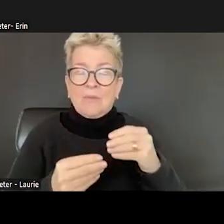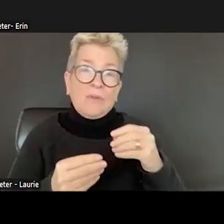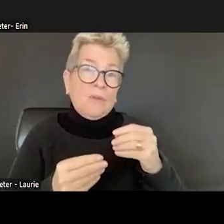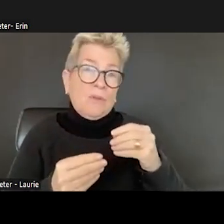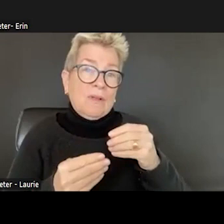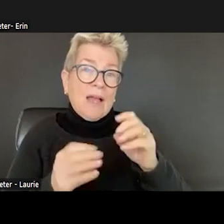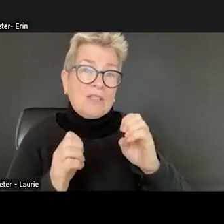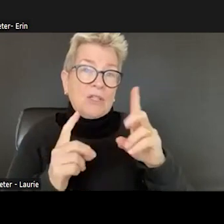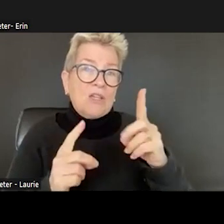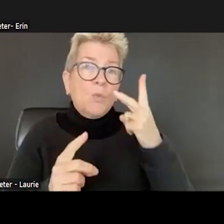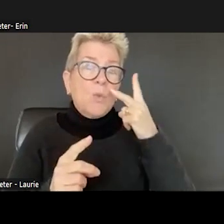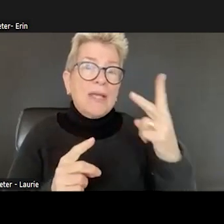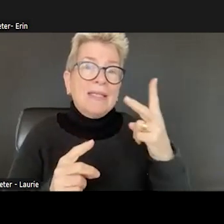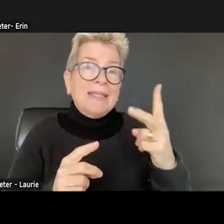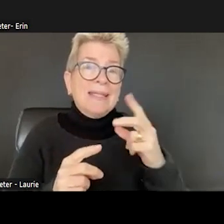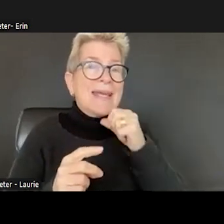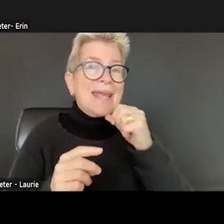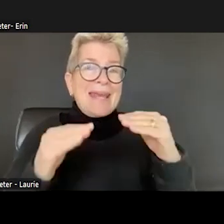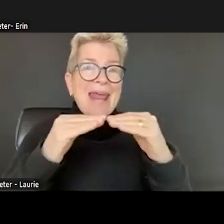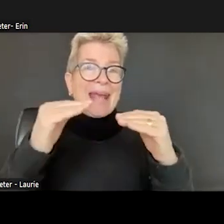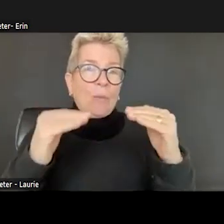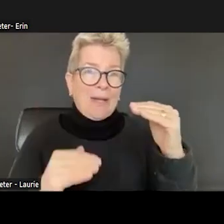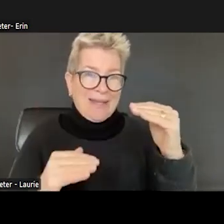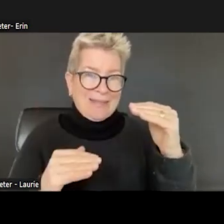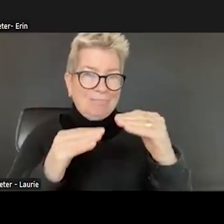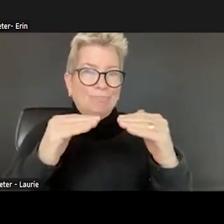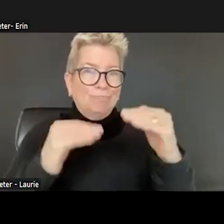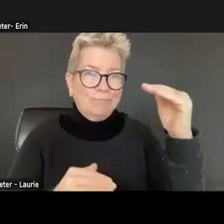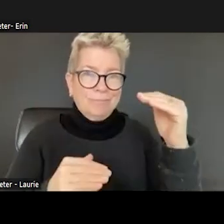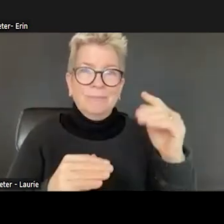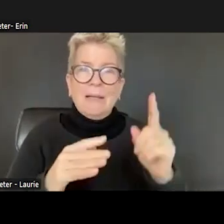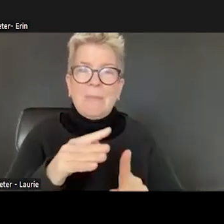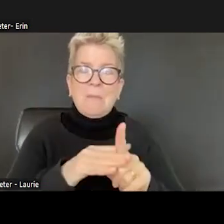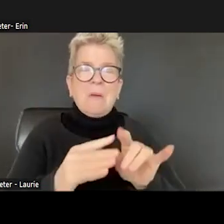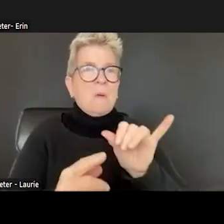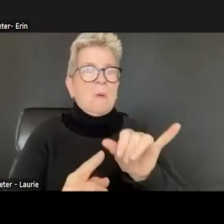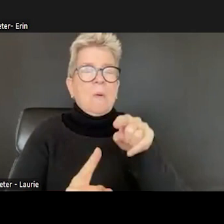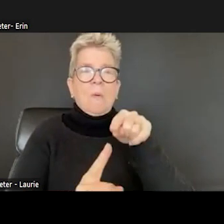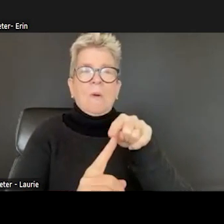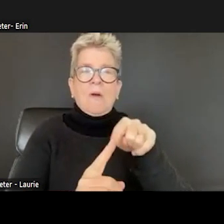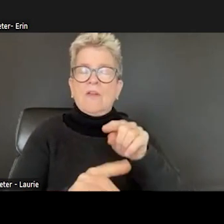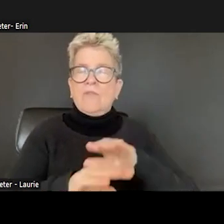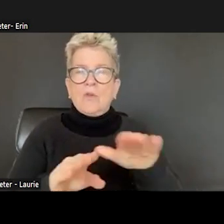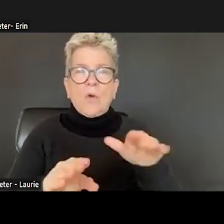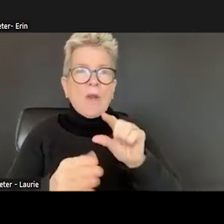inequity is that schools that don't have graduation requirements tend to be higher